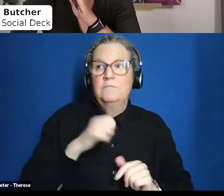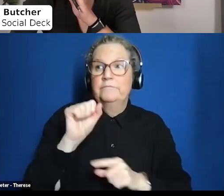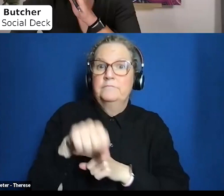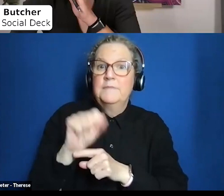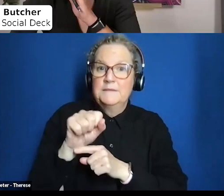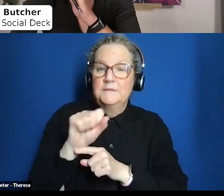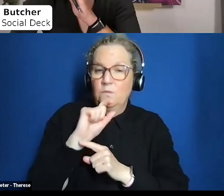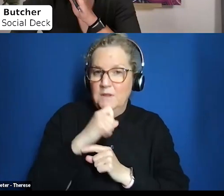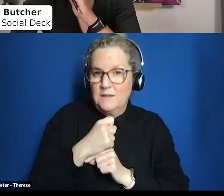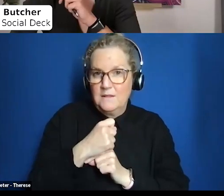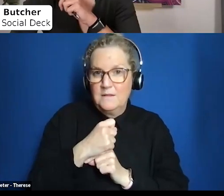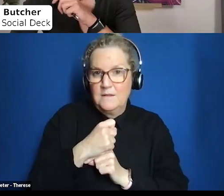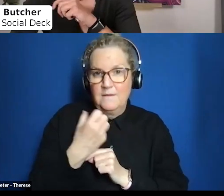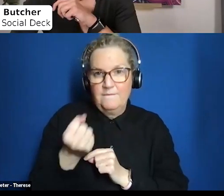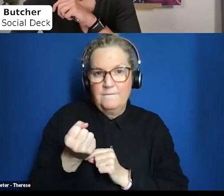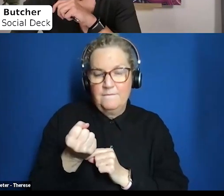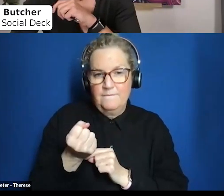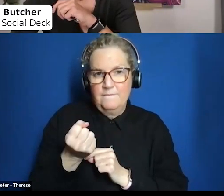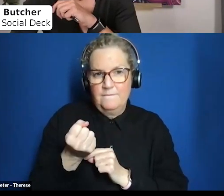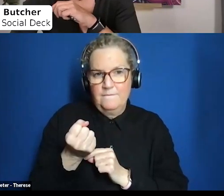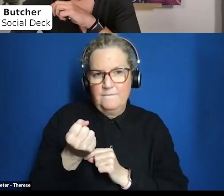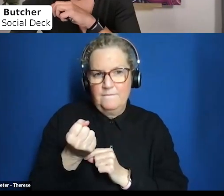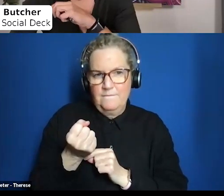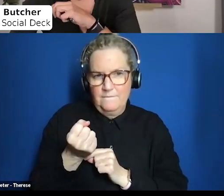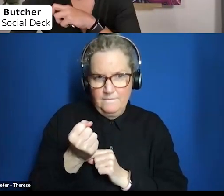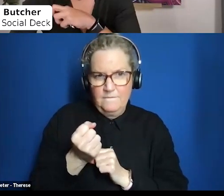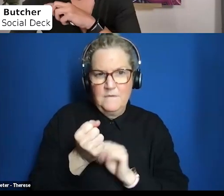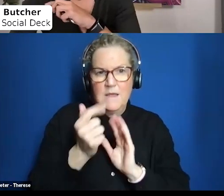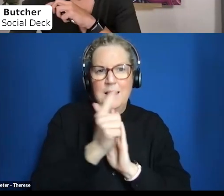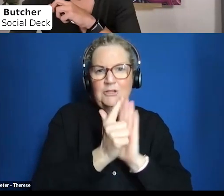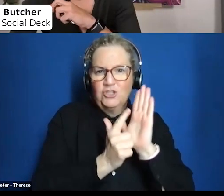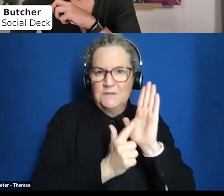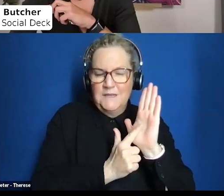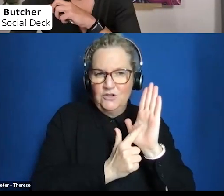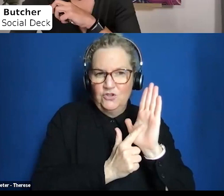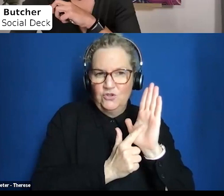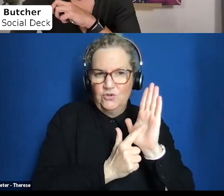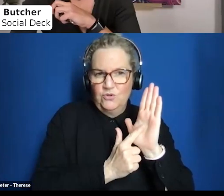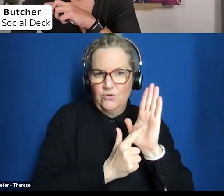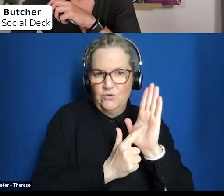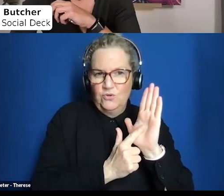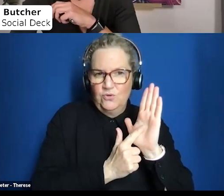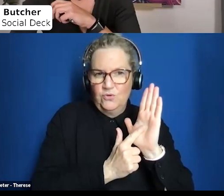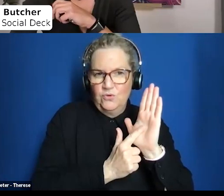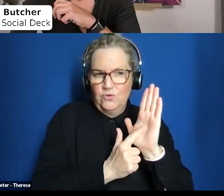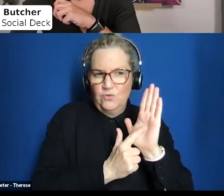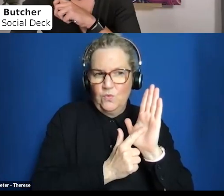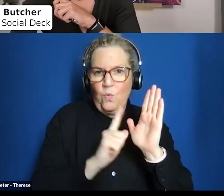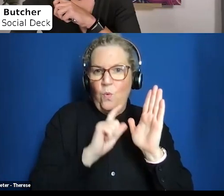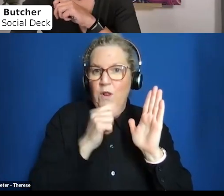So there's legislation is being a legislation we're planning on using in terms of